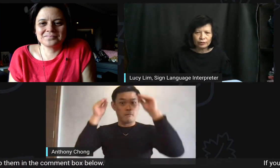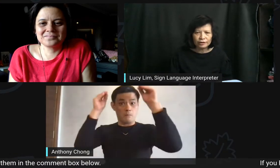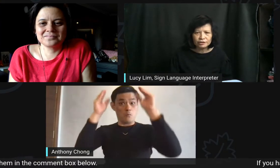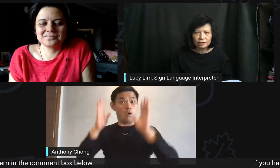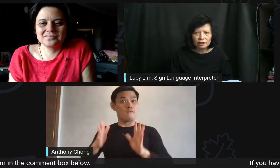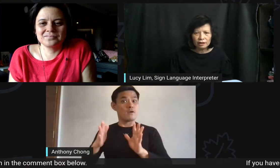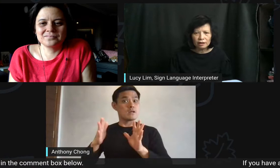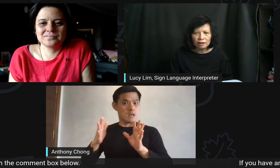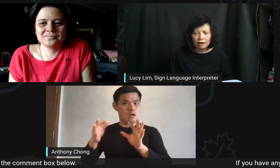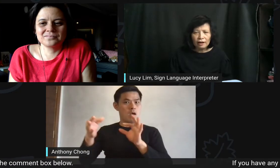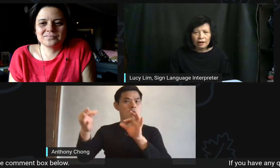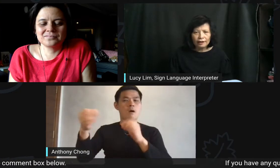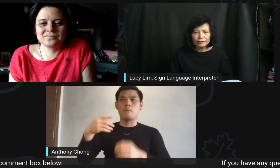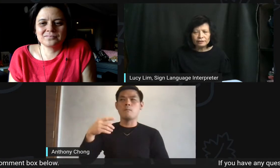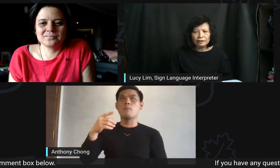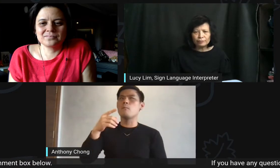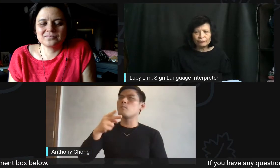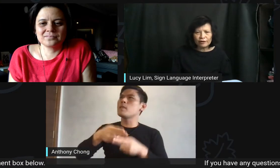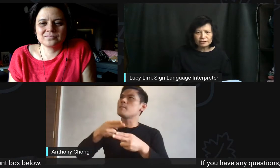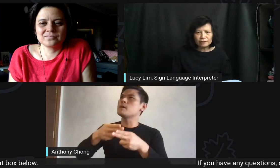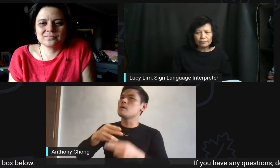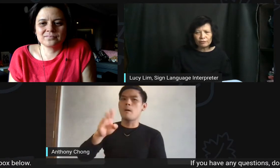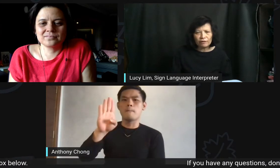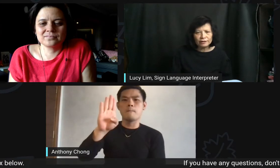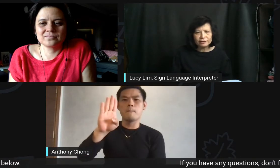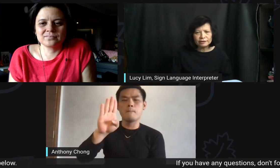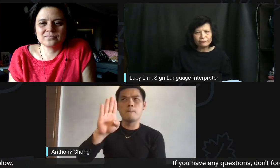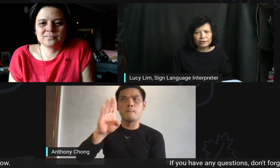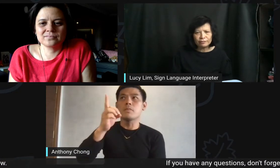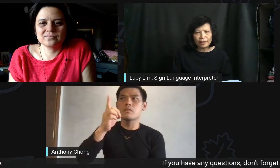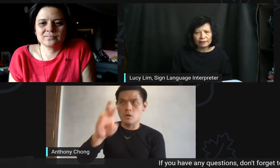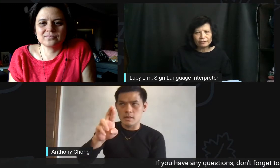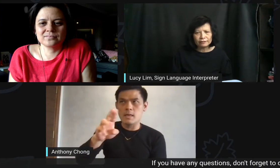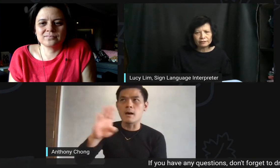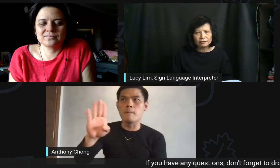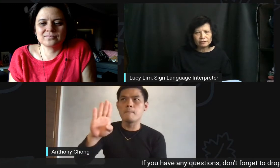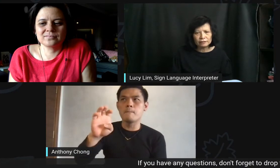and the professor provided the feedback.